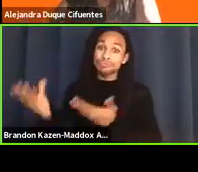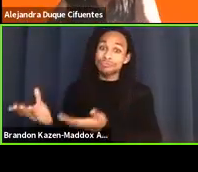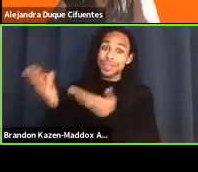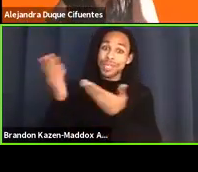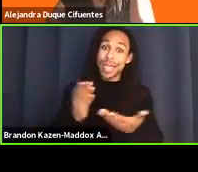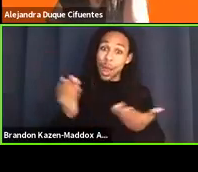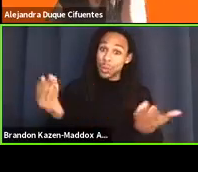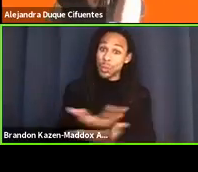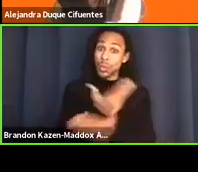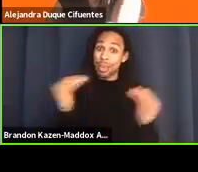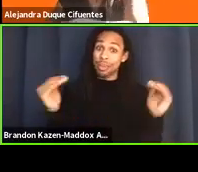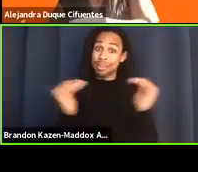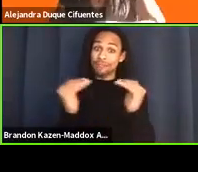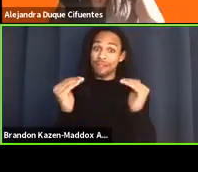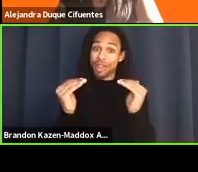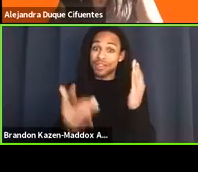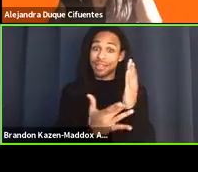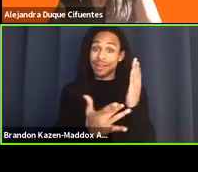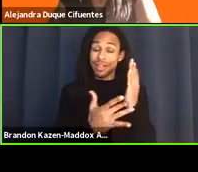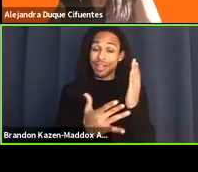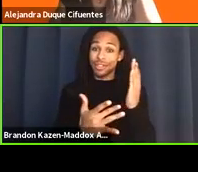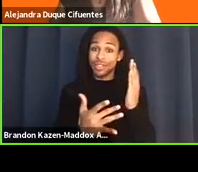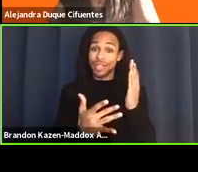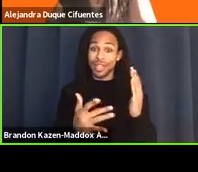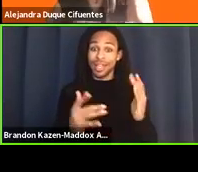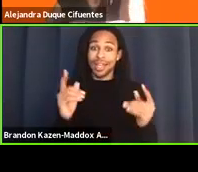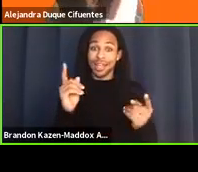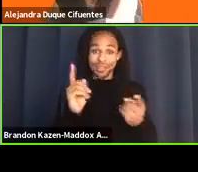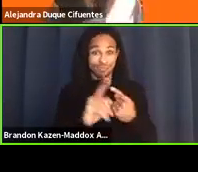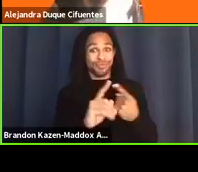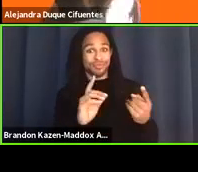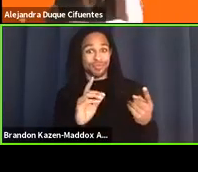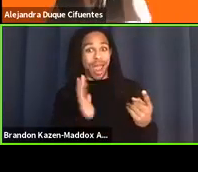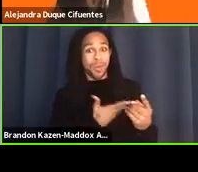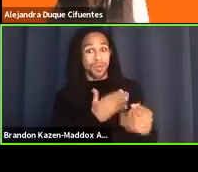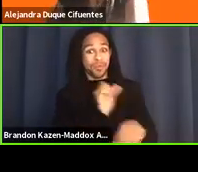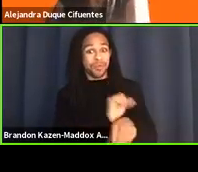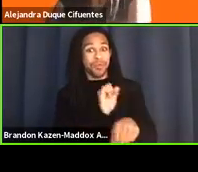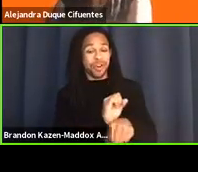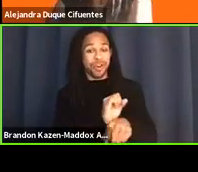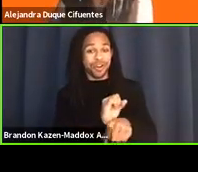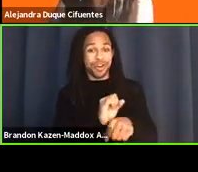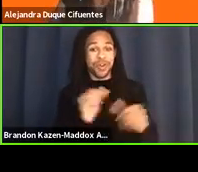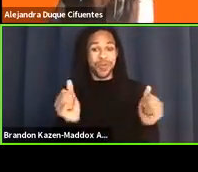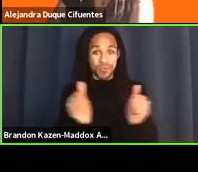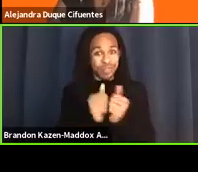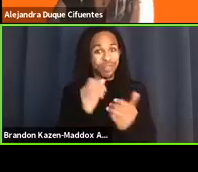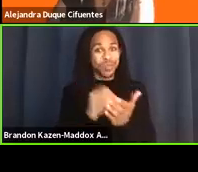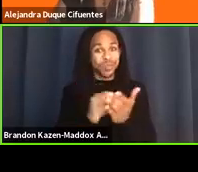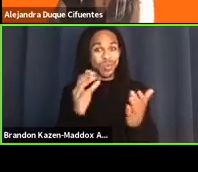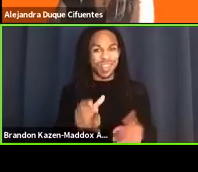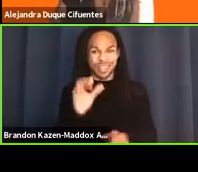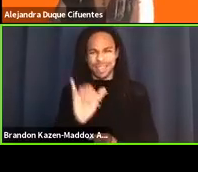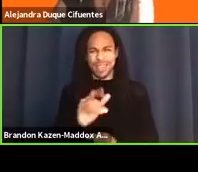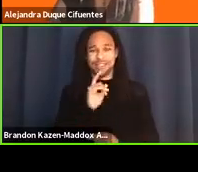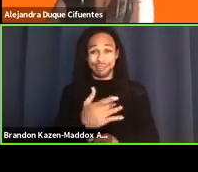be available are? Ana Nery Fragoso: You know, many